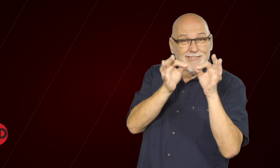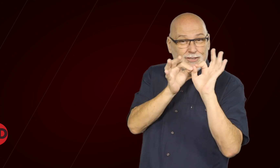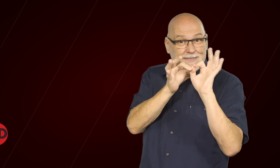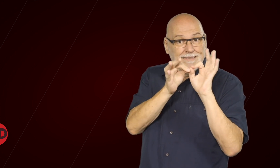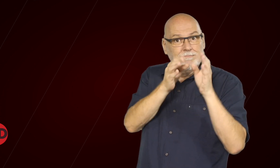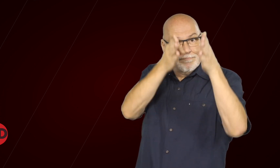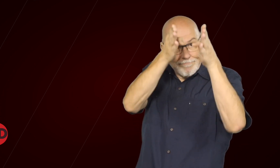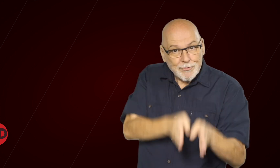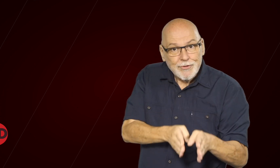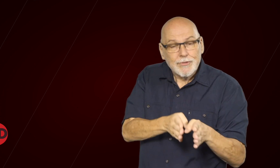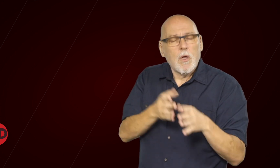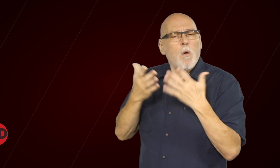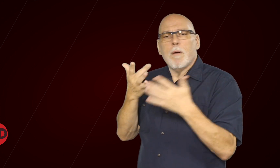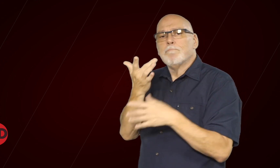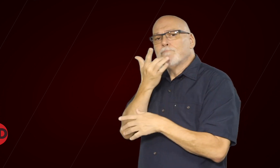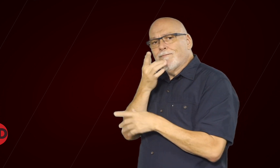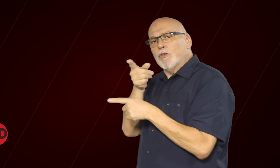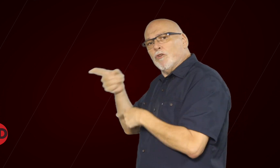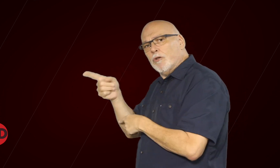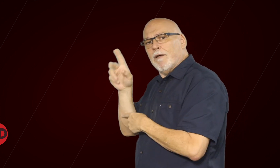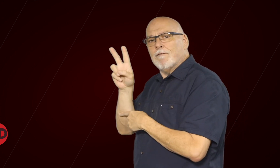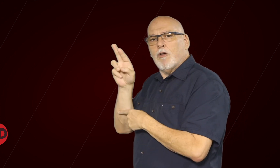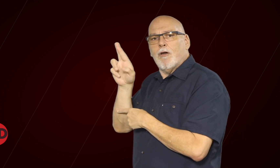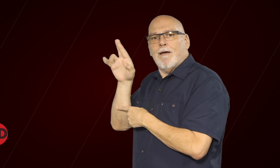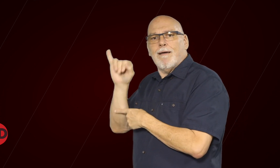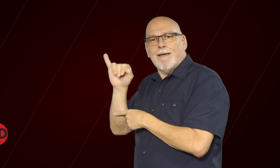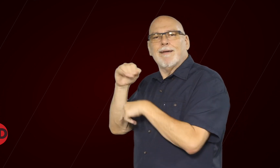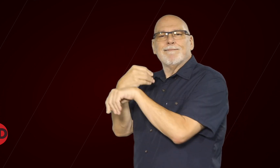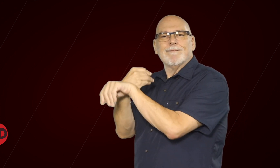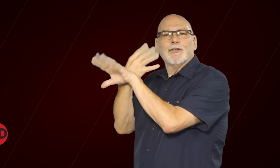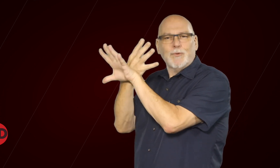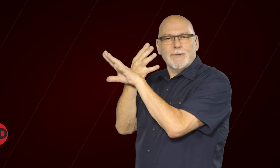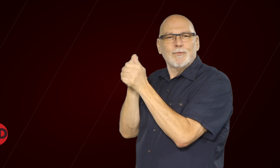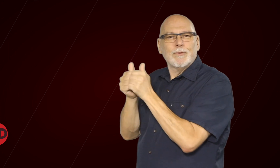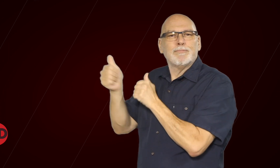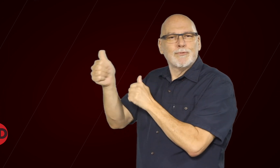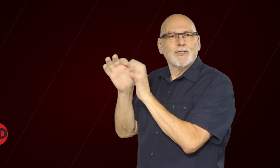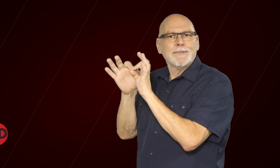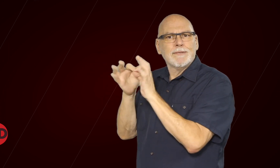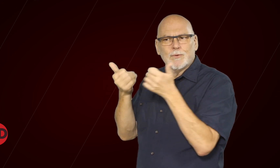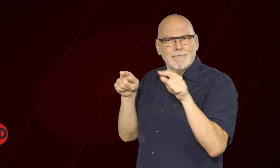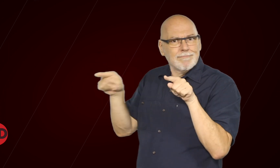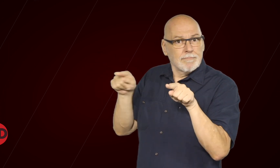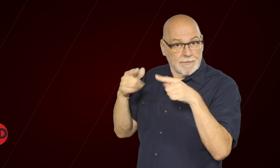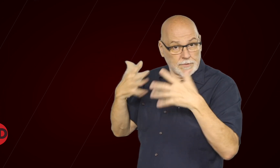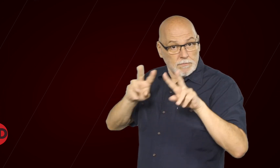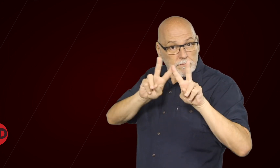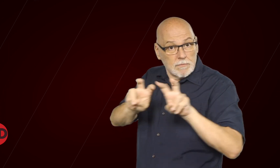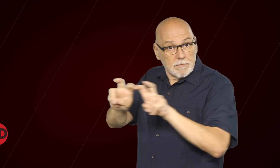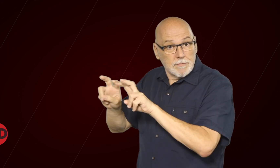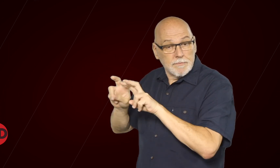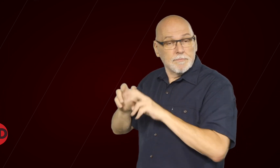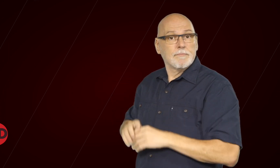and Video Remote Interpreters?